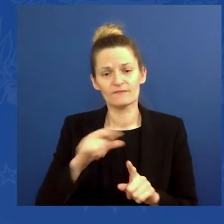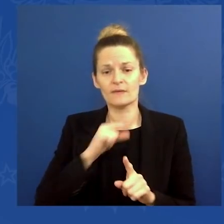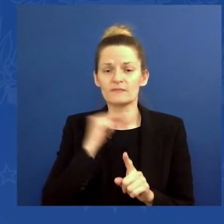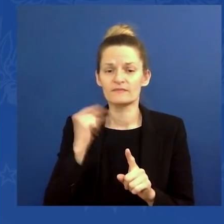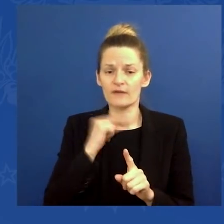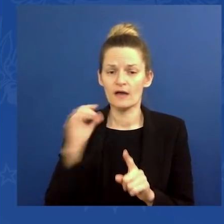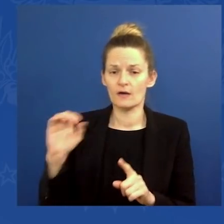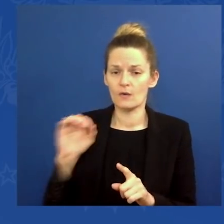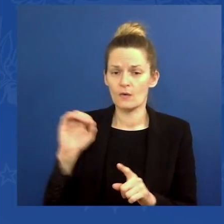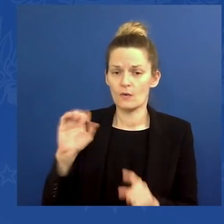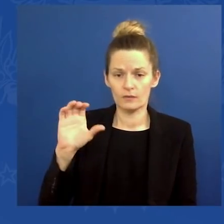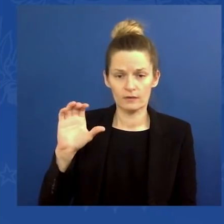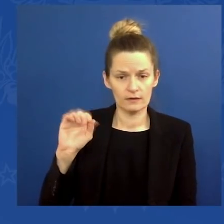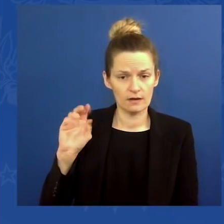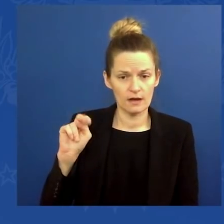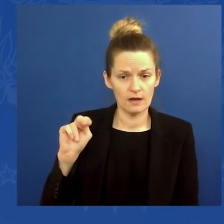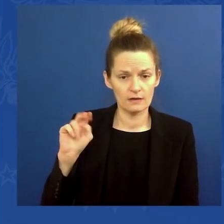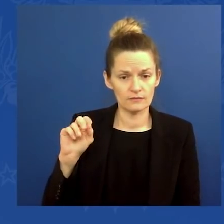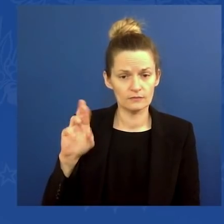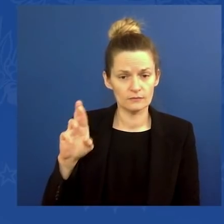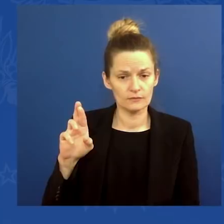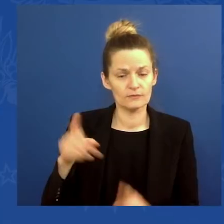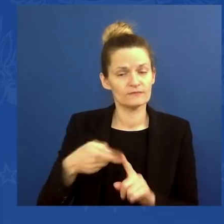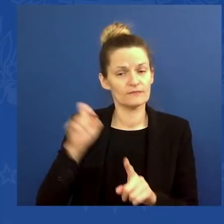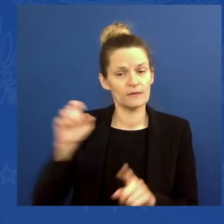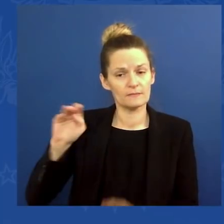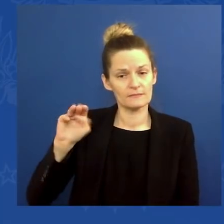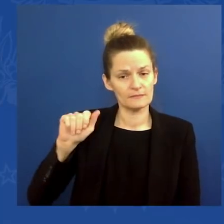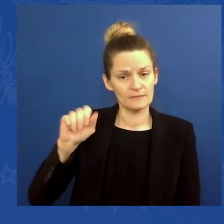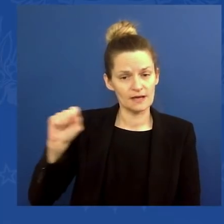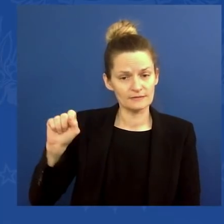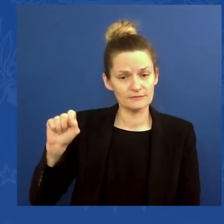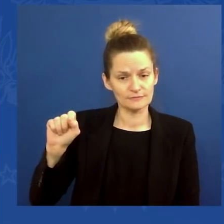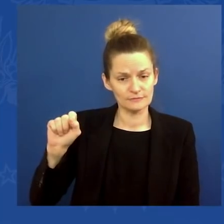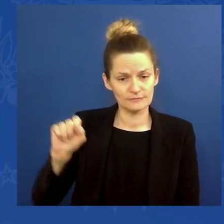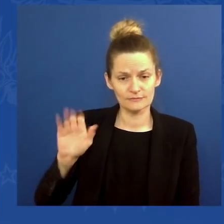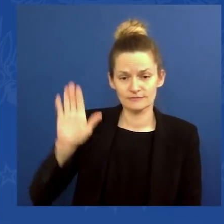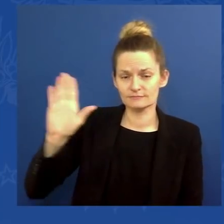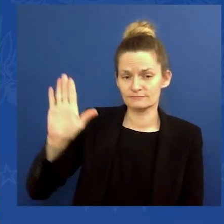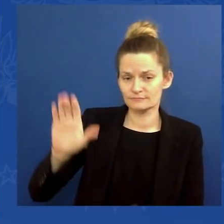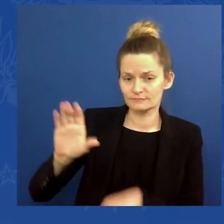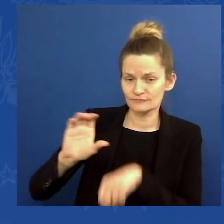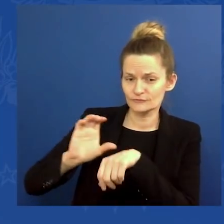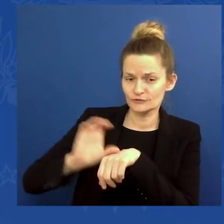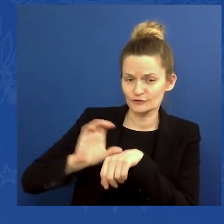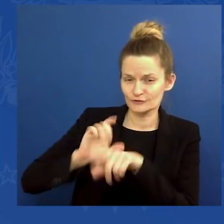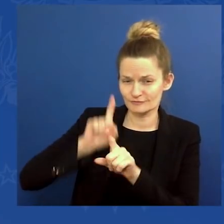of Our Lady of Glastonbury Abbey in Hickam, Massachusetts. Is that your parish?